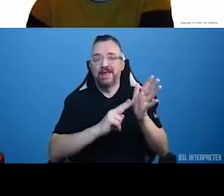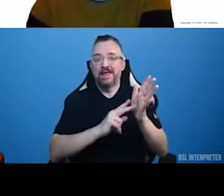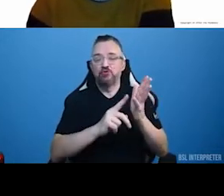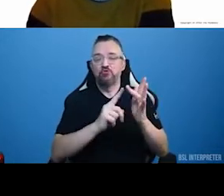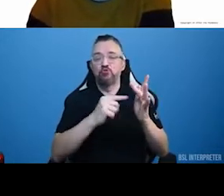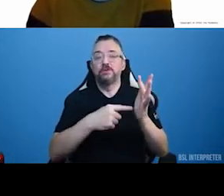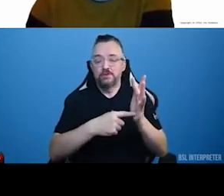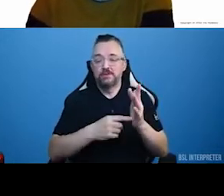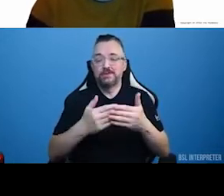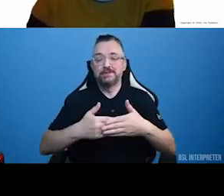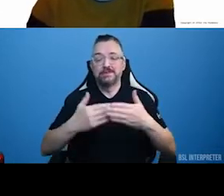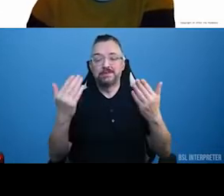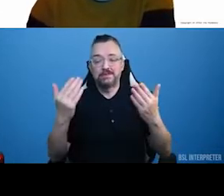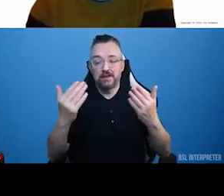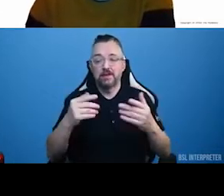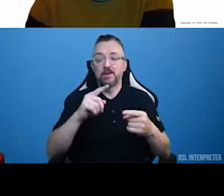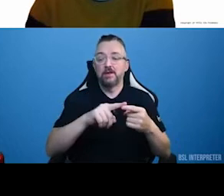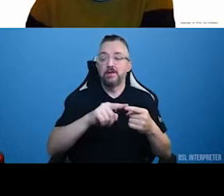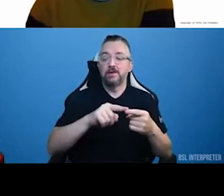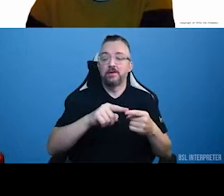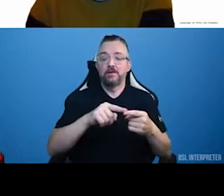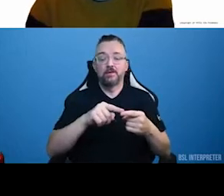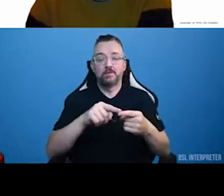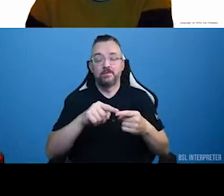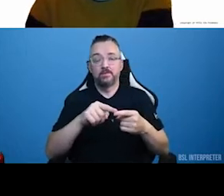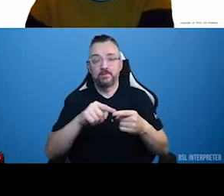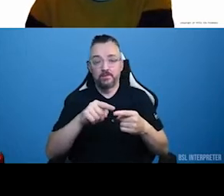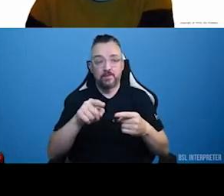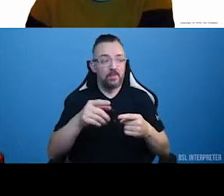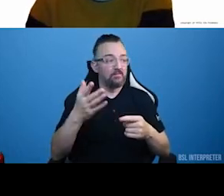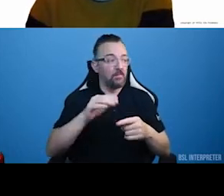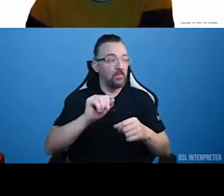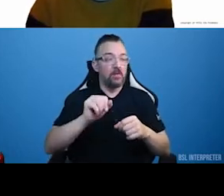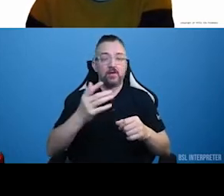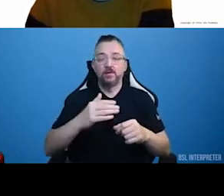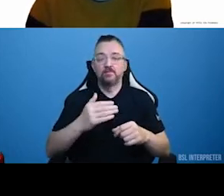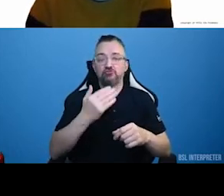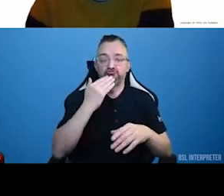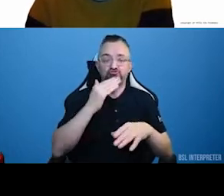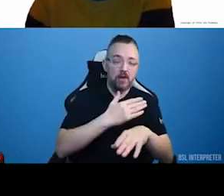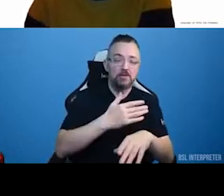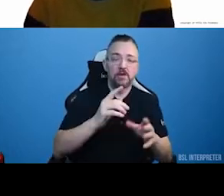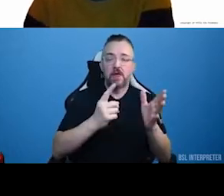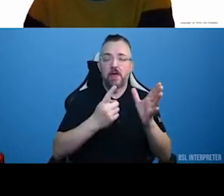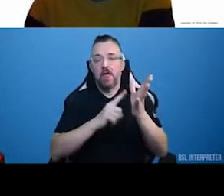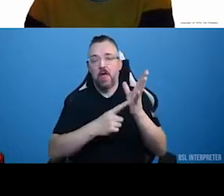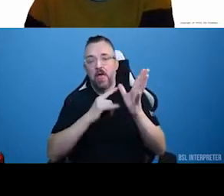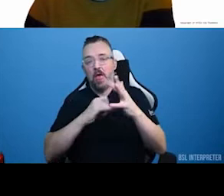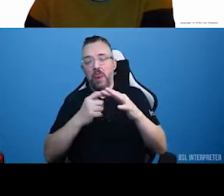who came along from different parts of the world. So from Greenland, from Alaska, and also from Scotland.